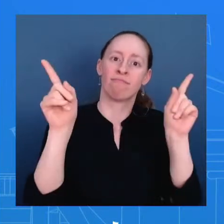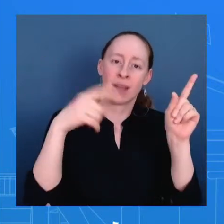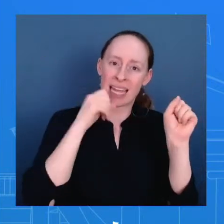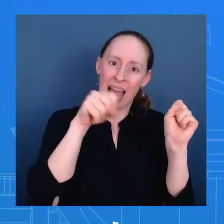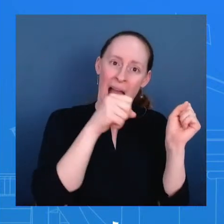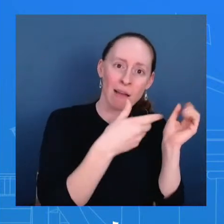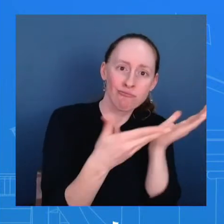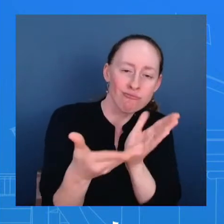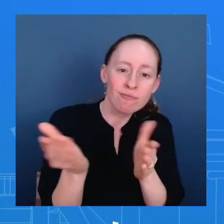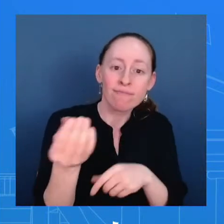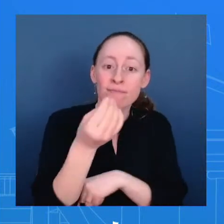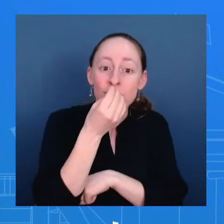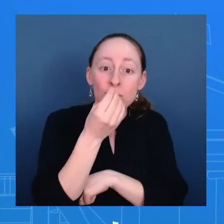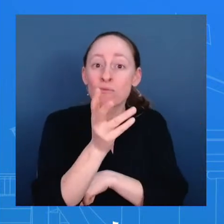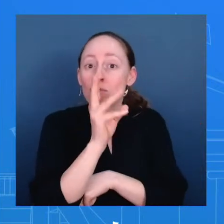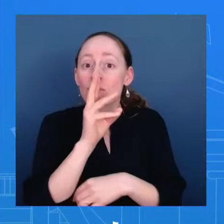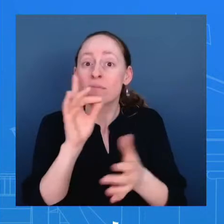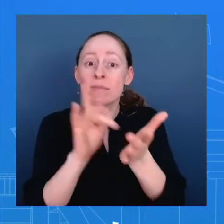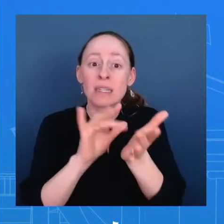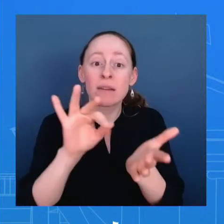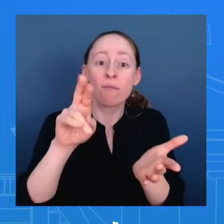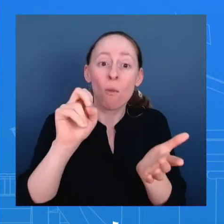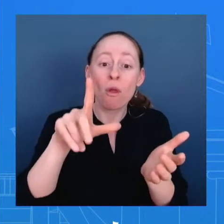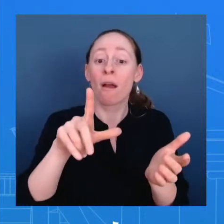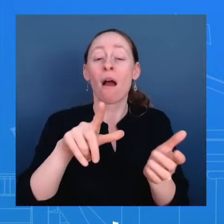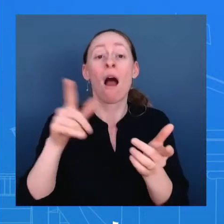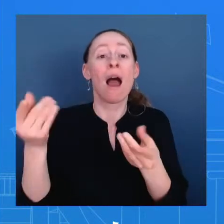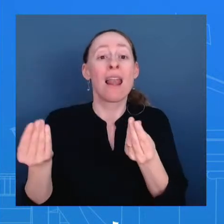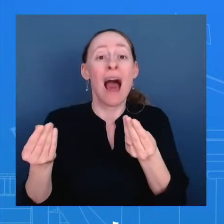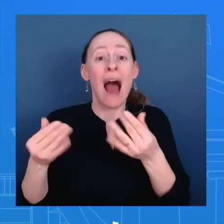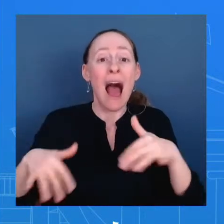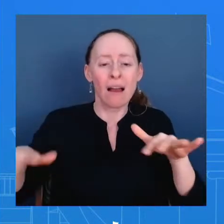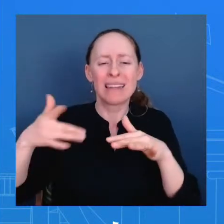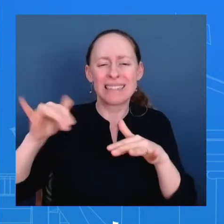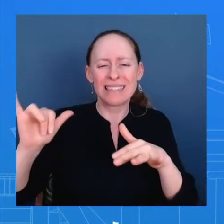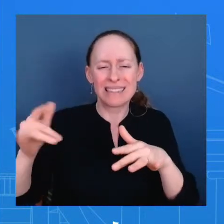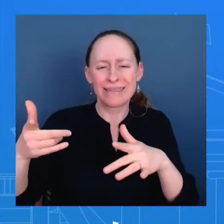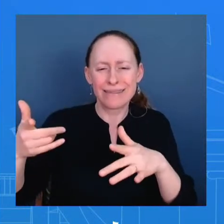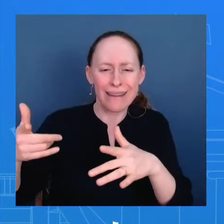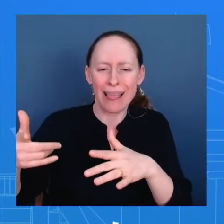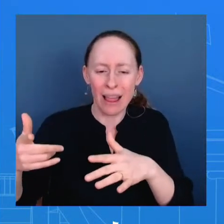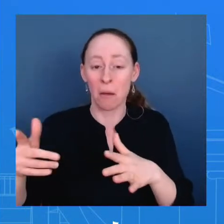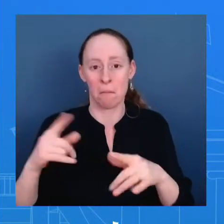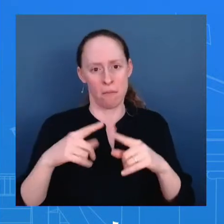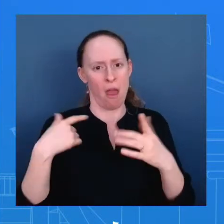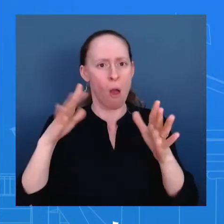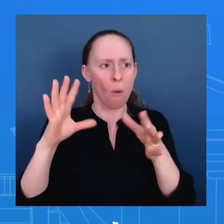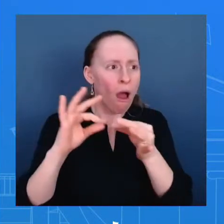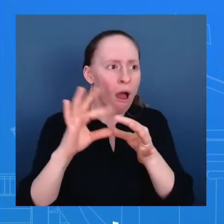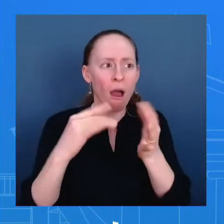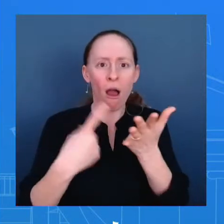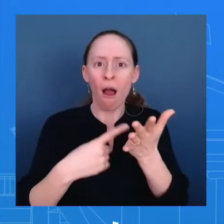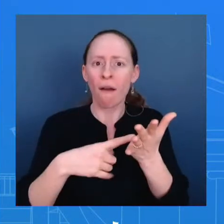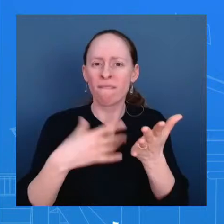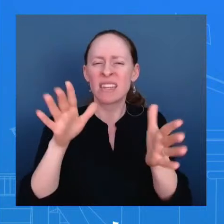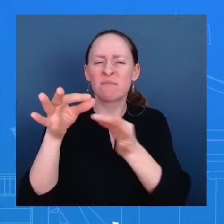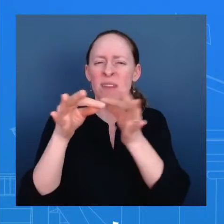And as you just heard, I gave some updates on -- on the trucks that have gone in to one of -- a new crossing that just opened up and, obviously, Kerem Shalom.